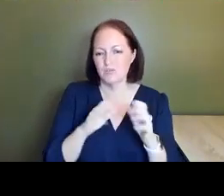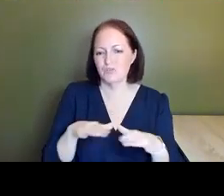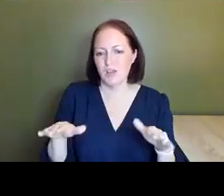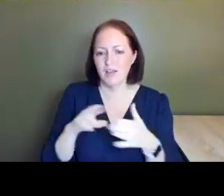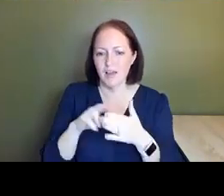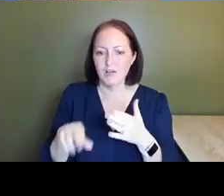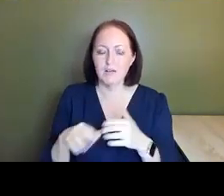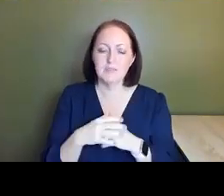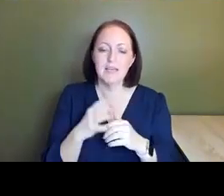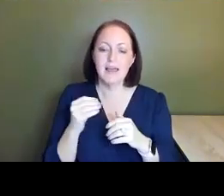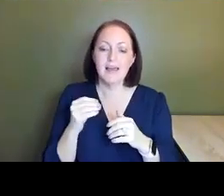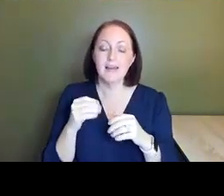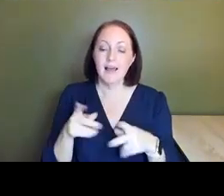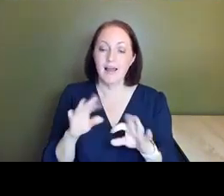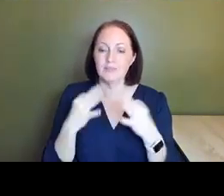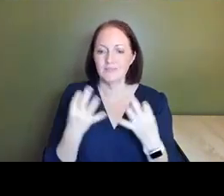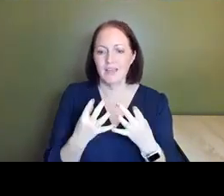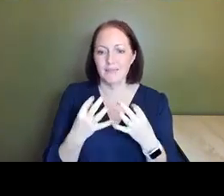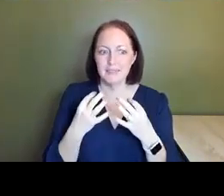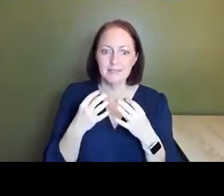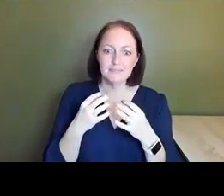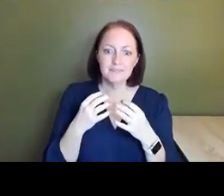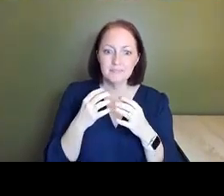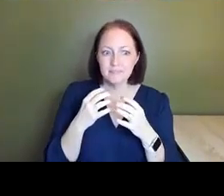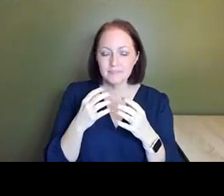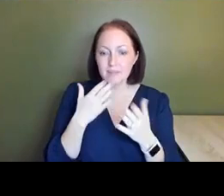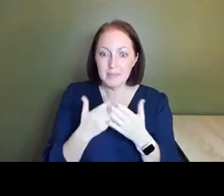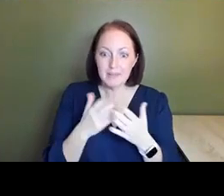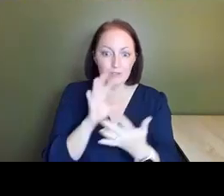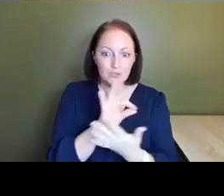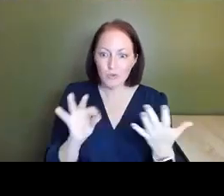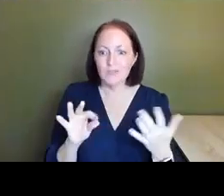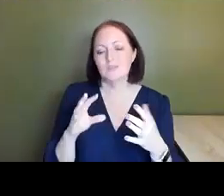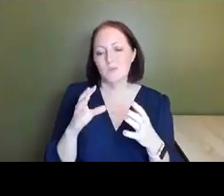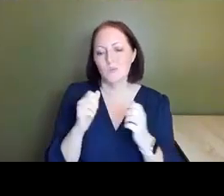it also allows families meaningful choice while providing equitable opportunity. To